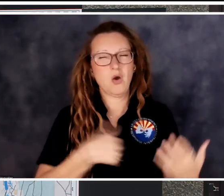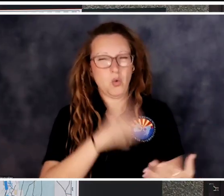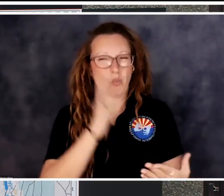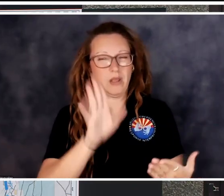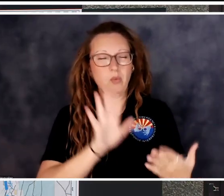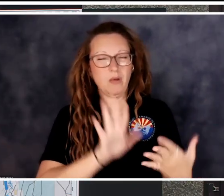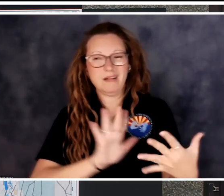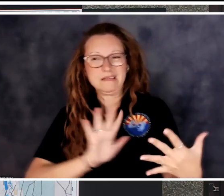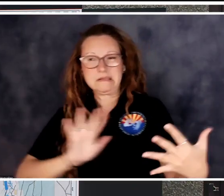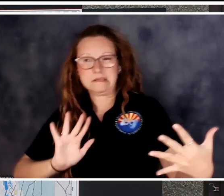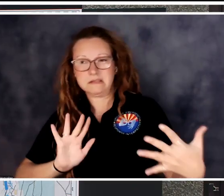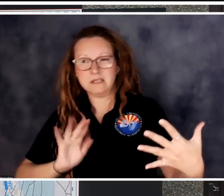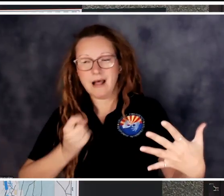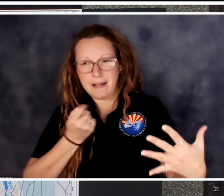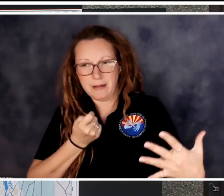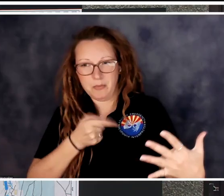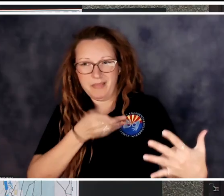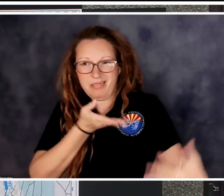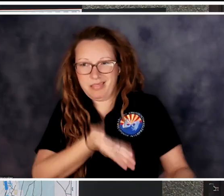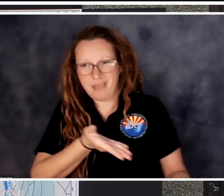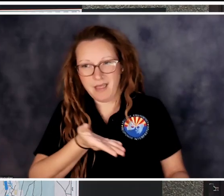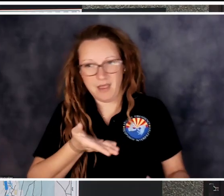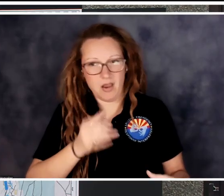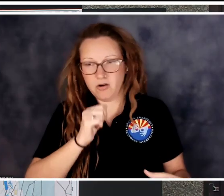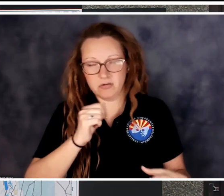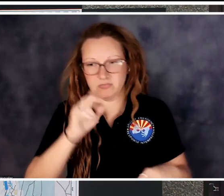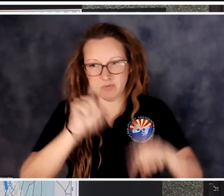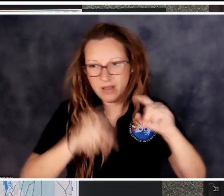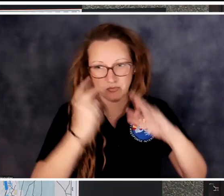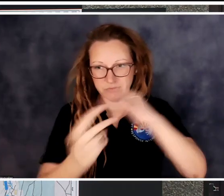We're right now going to back off a little bit on that.